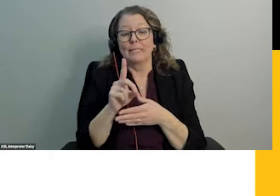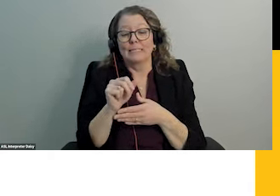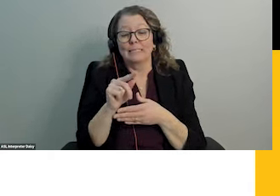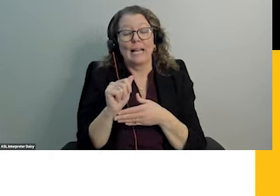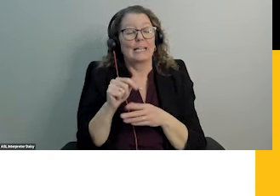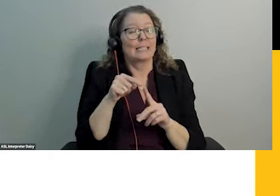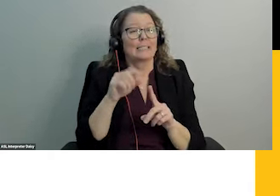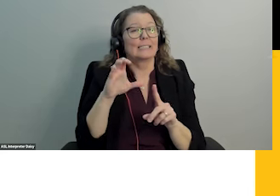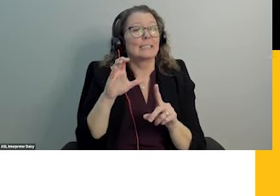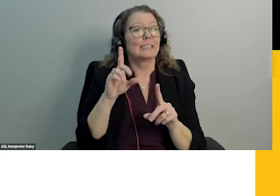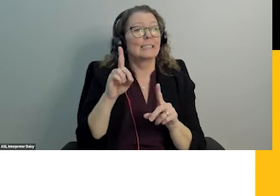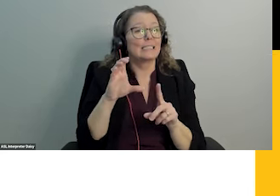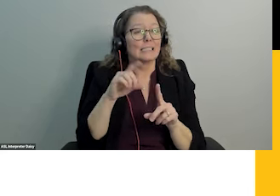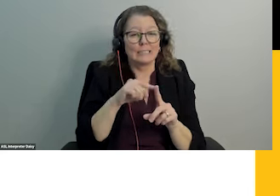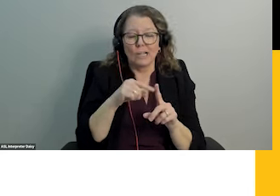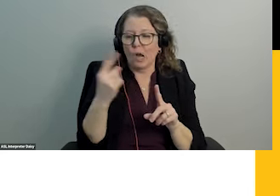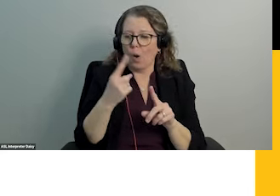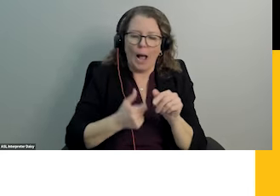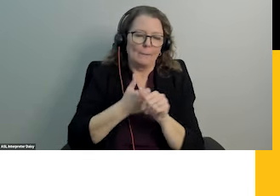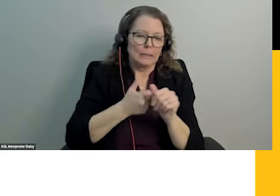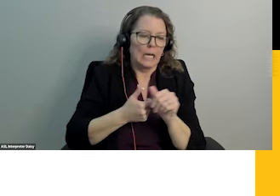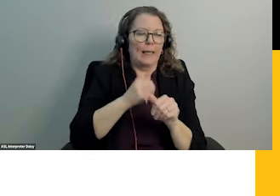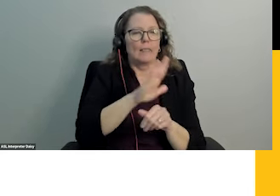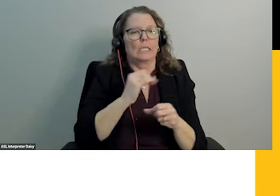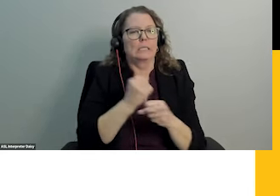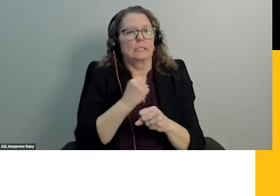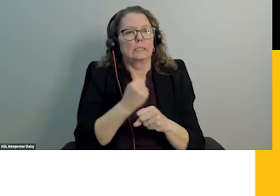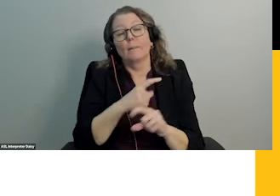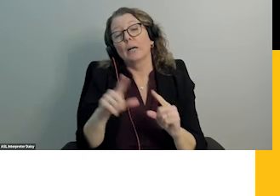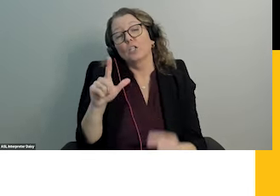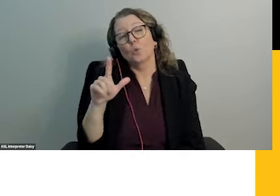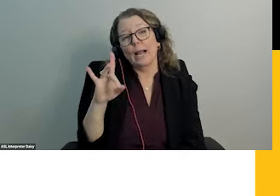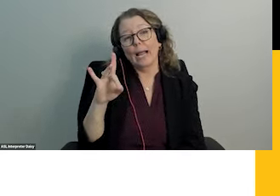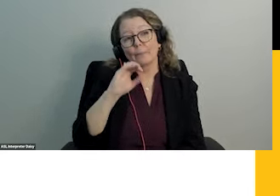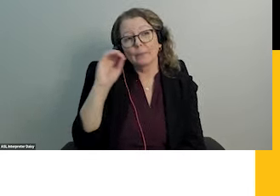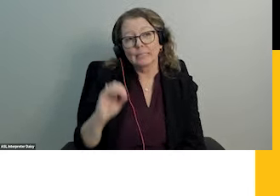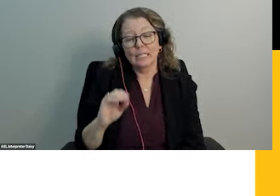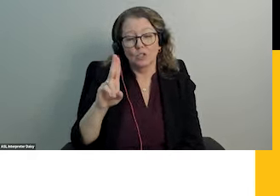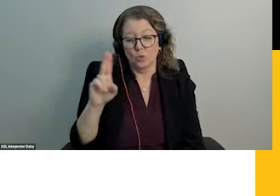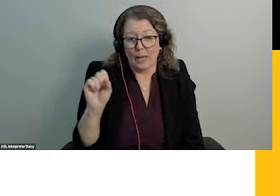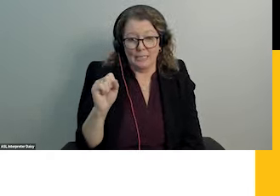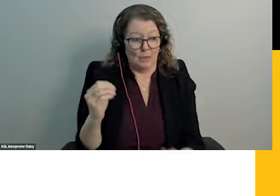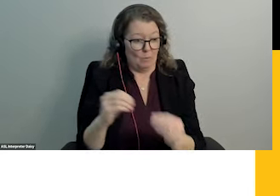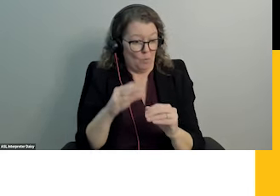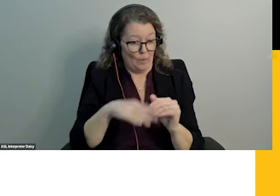just about every year, they update their statistics. But 28% of the US population, more than 63 million people